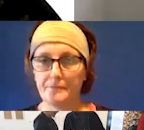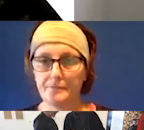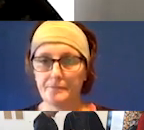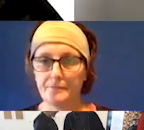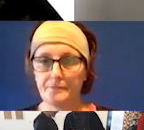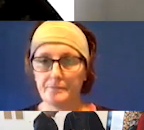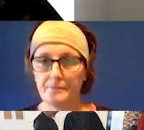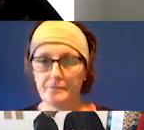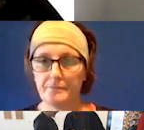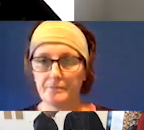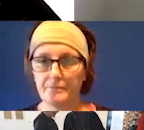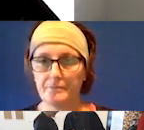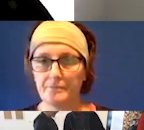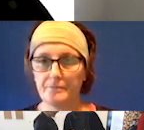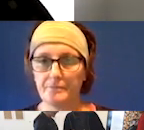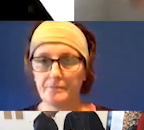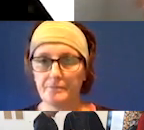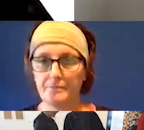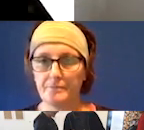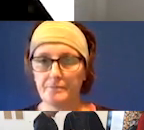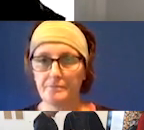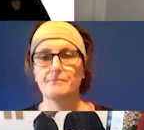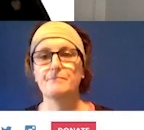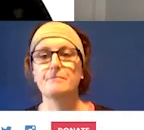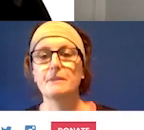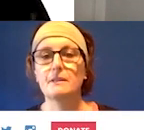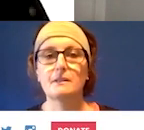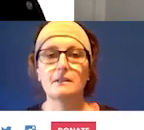Can you just move us on to the website Kevin that I gave you?